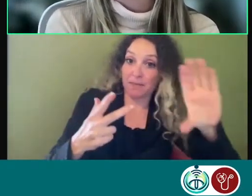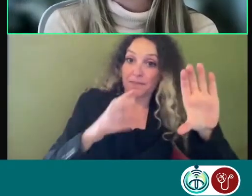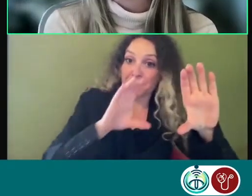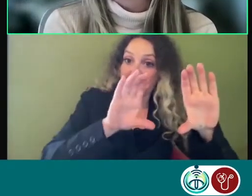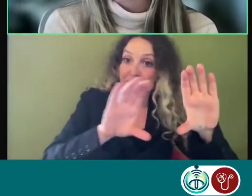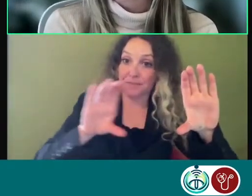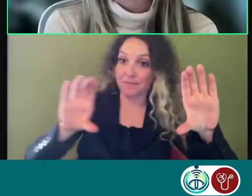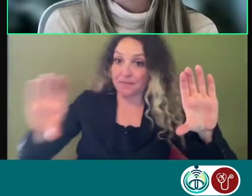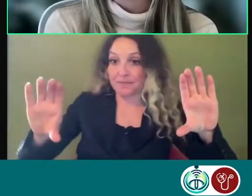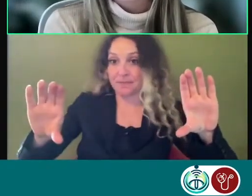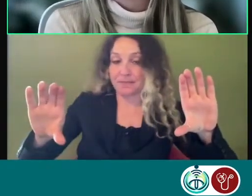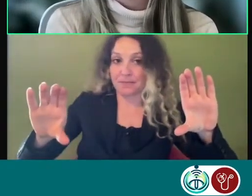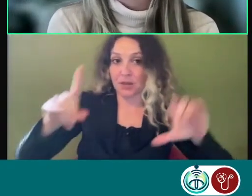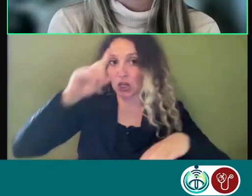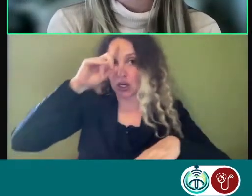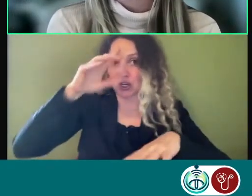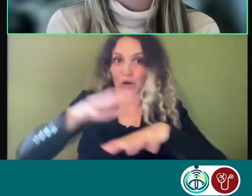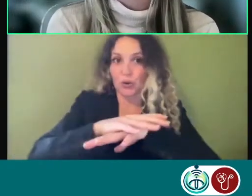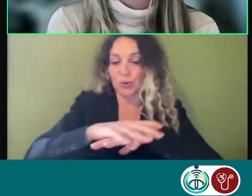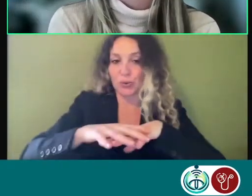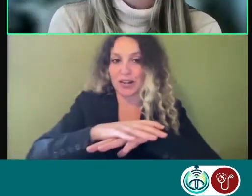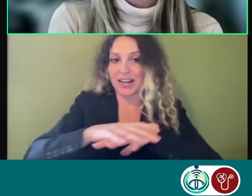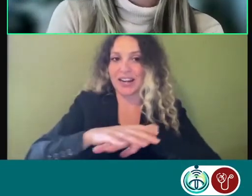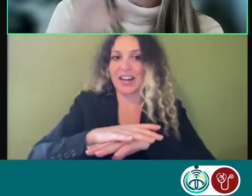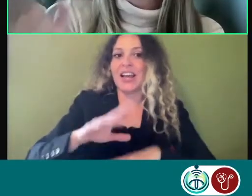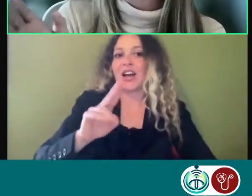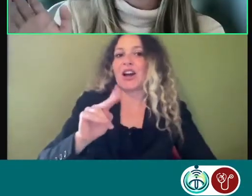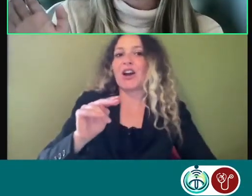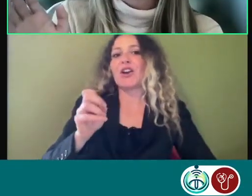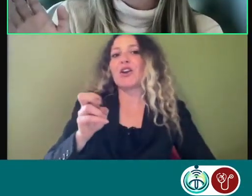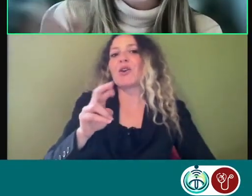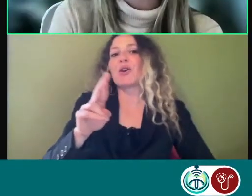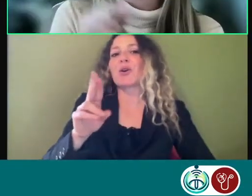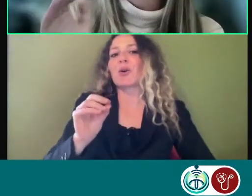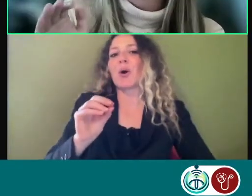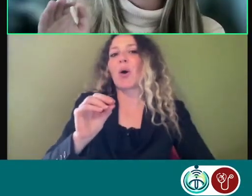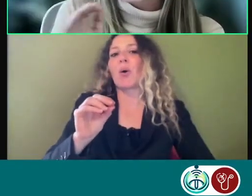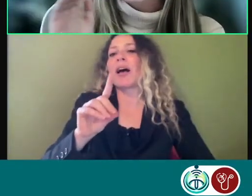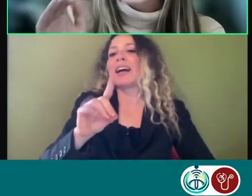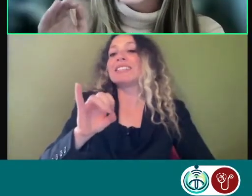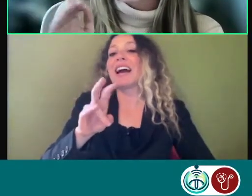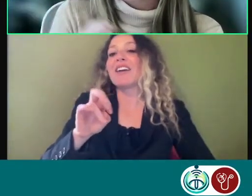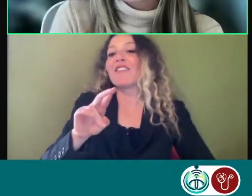neurodivergent, Lou, I love her, and there's resource slide at the end of this if you're